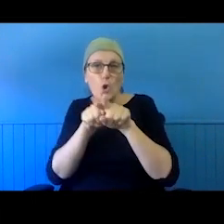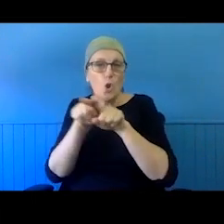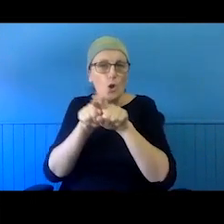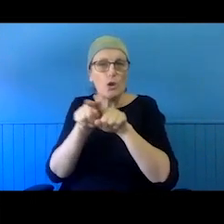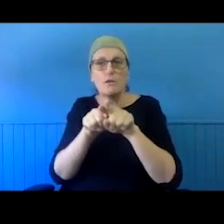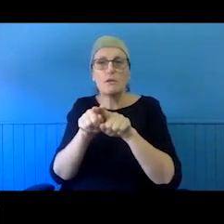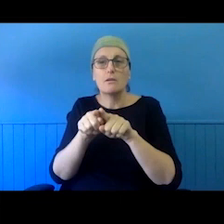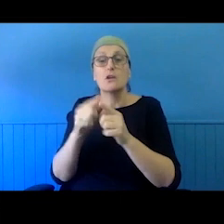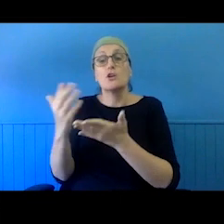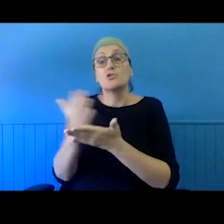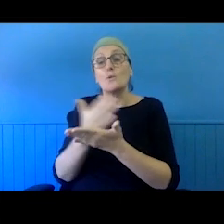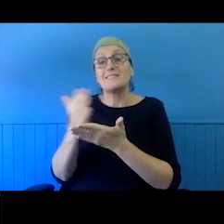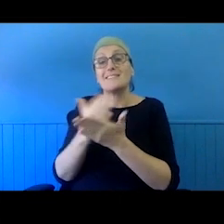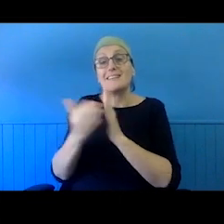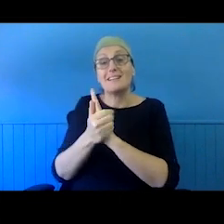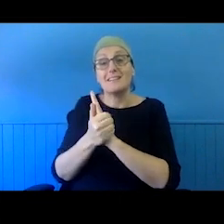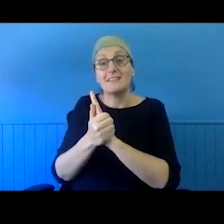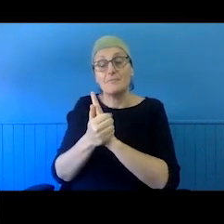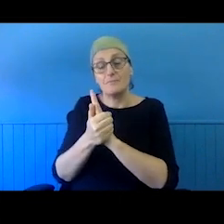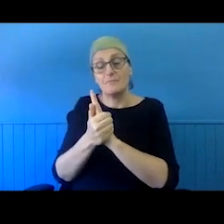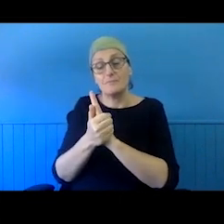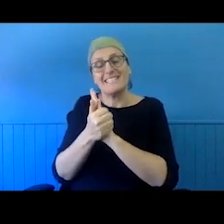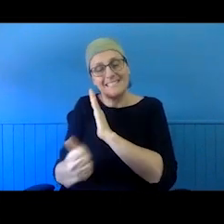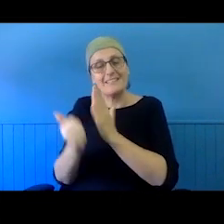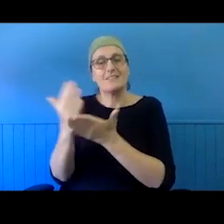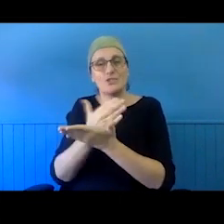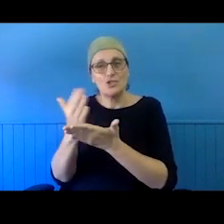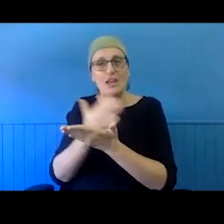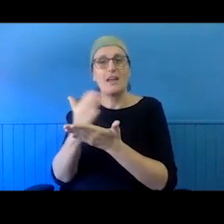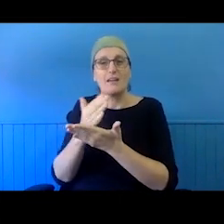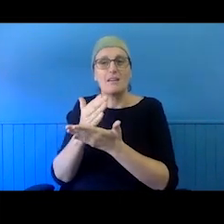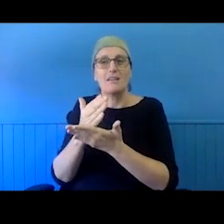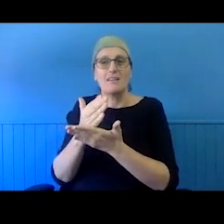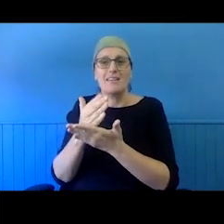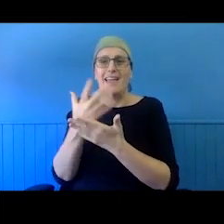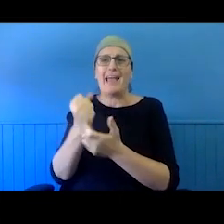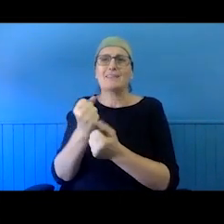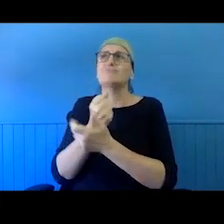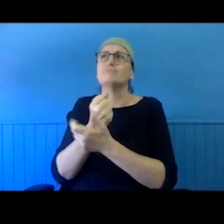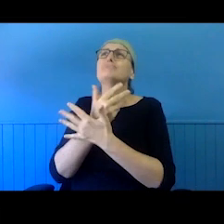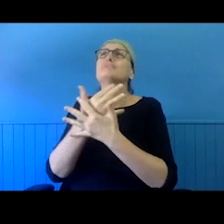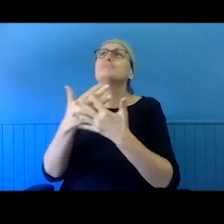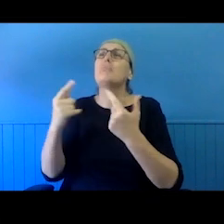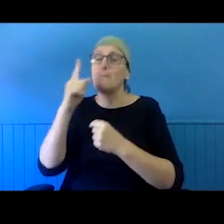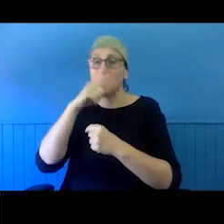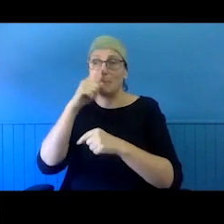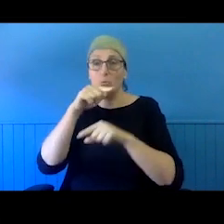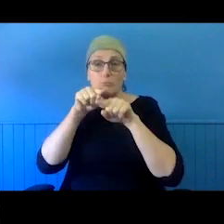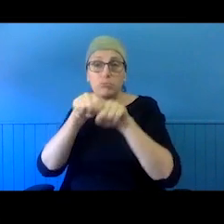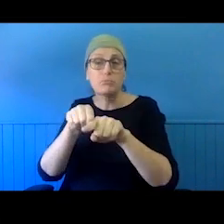578,000 followers in the fine arts section. Nearly 800,000 in the music section. 1 million in the creative writing section. So, big numbers of